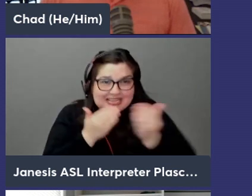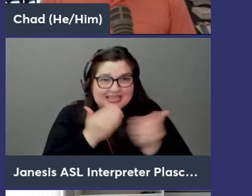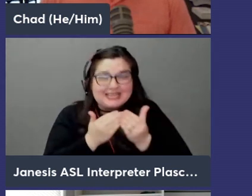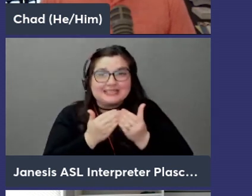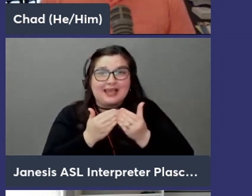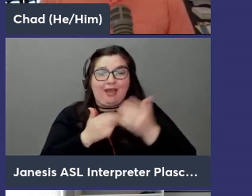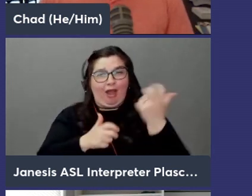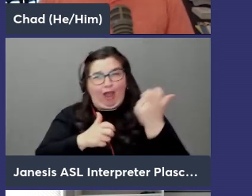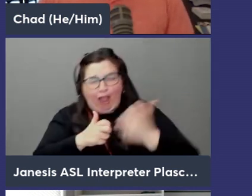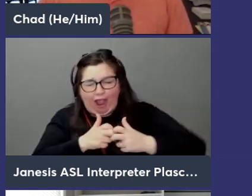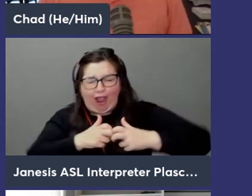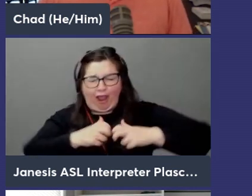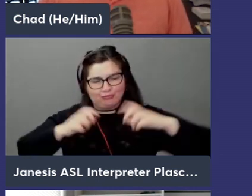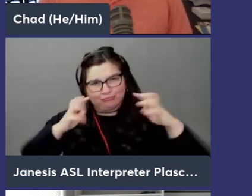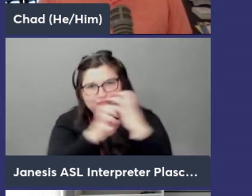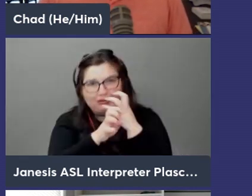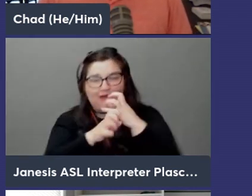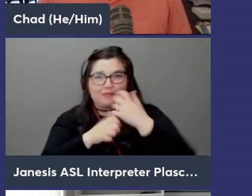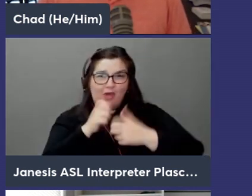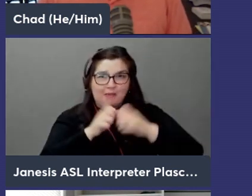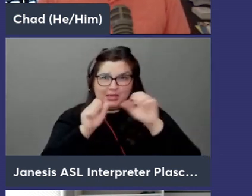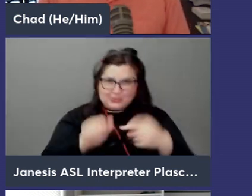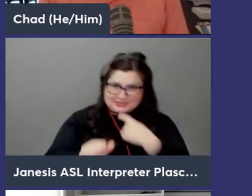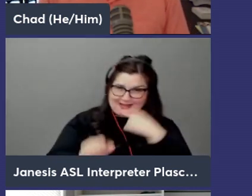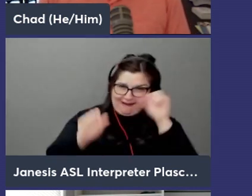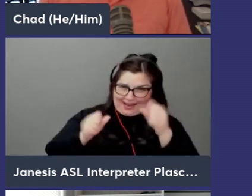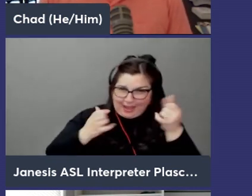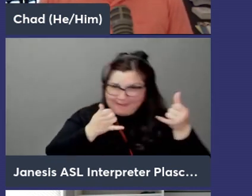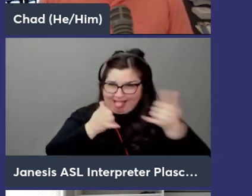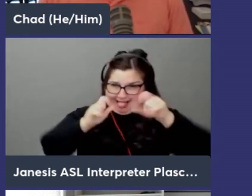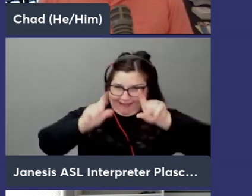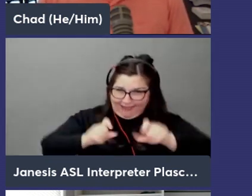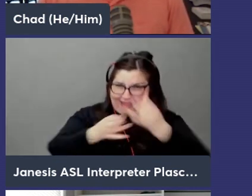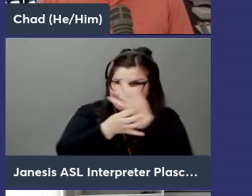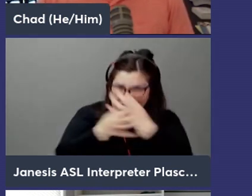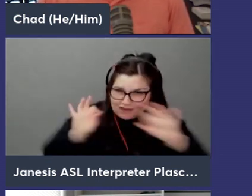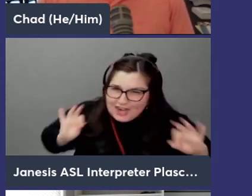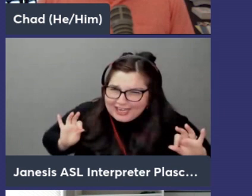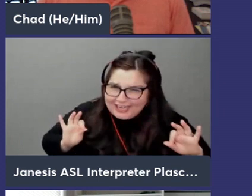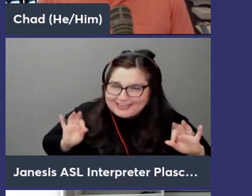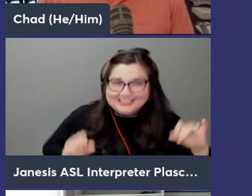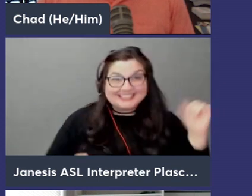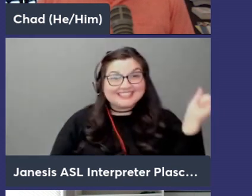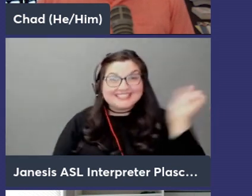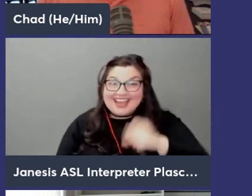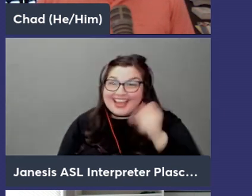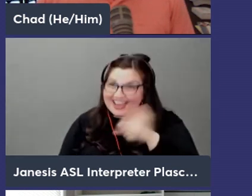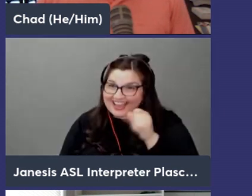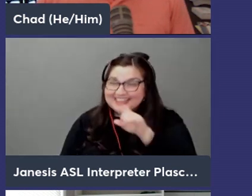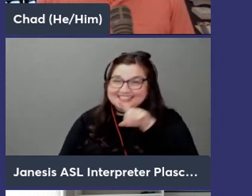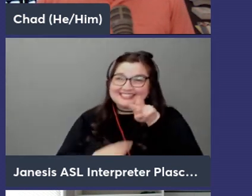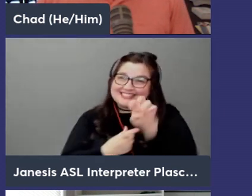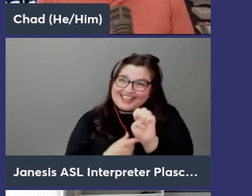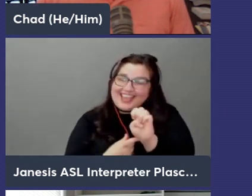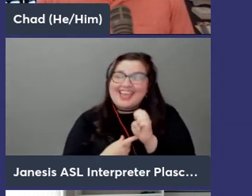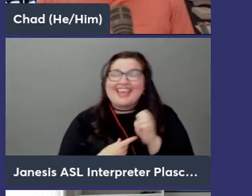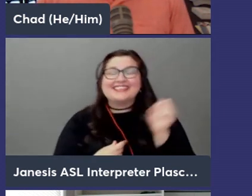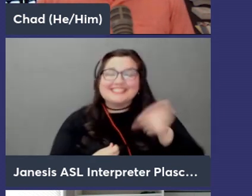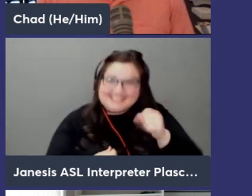and then you get to play with it for free? (laugh) We get to play with it for free. Yeah, with that free offer for eligible accounts,